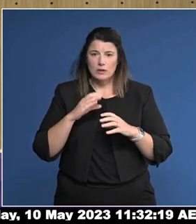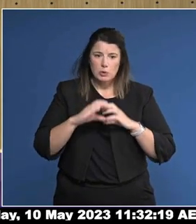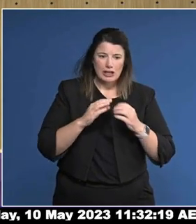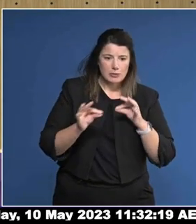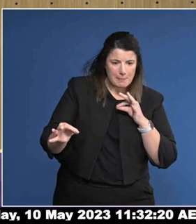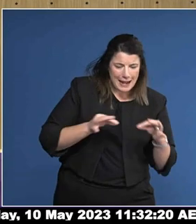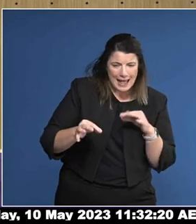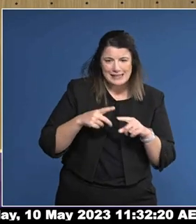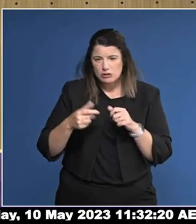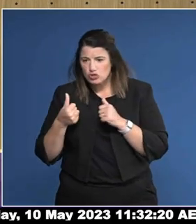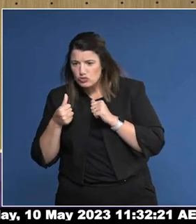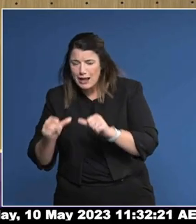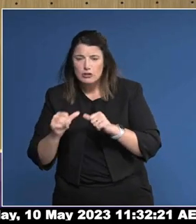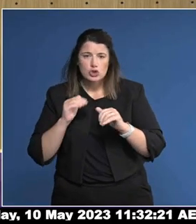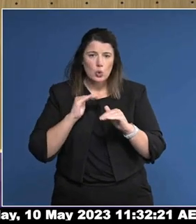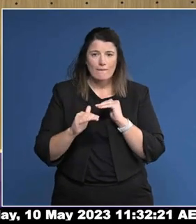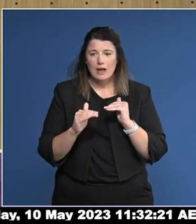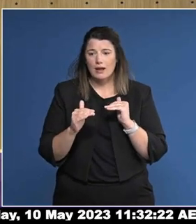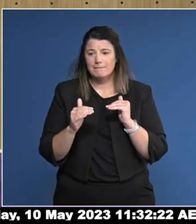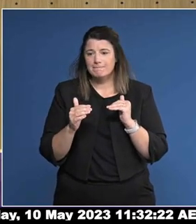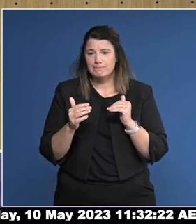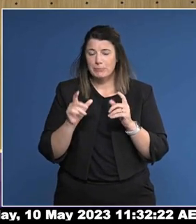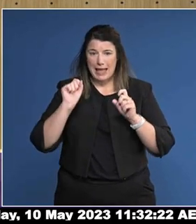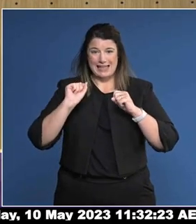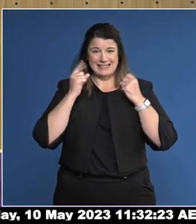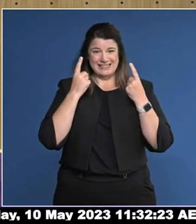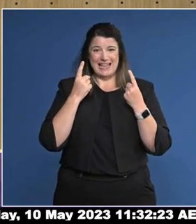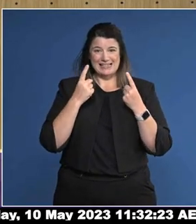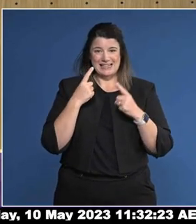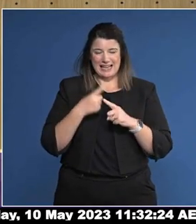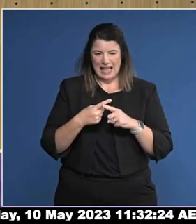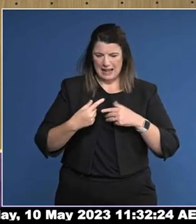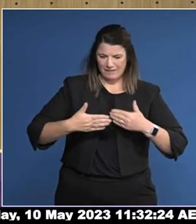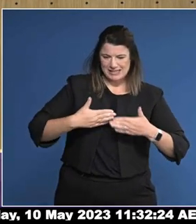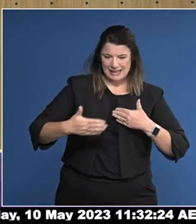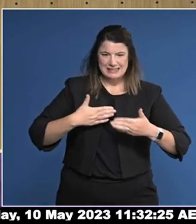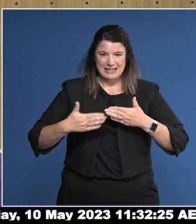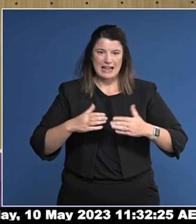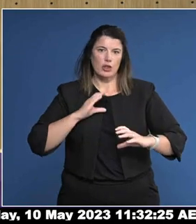around understanding and facilitating that communication with the boys.